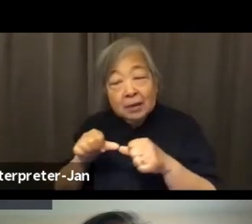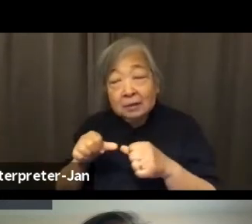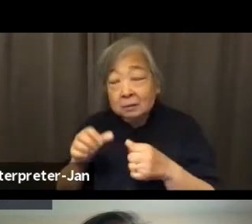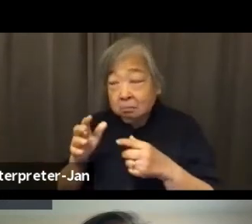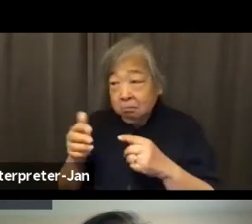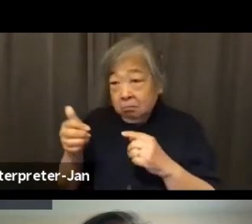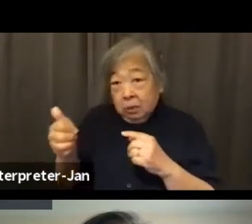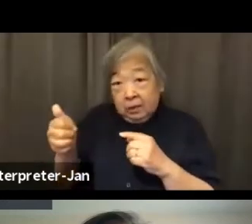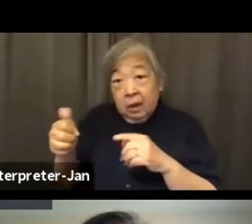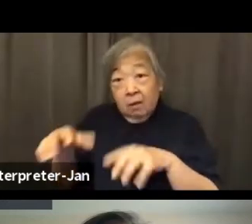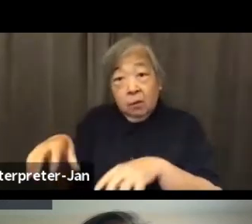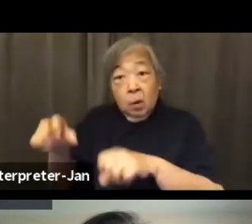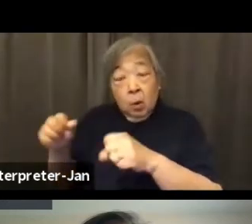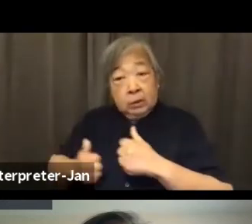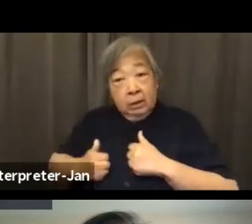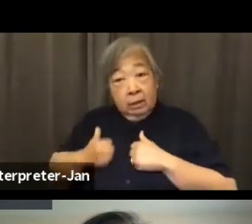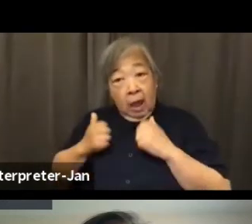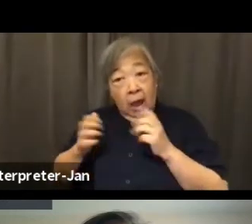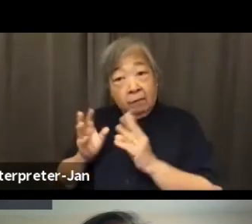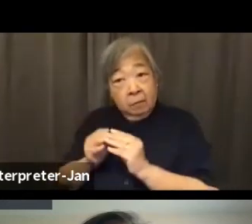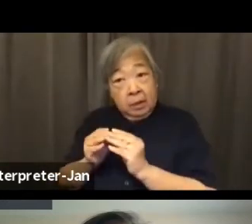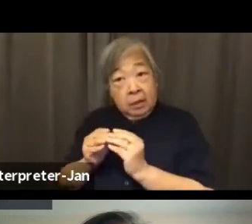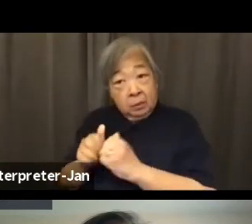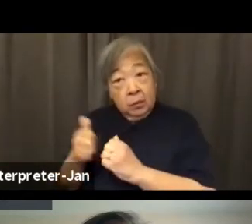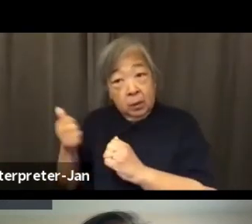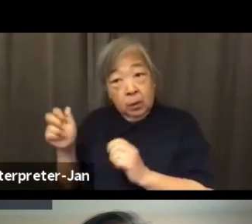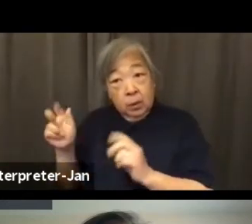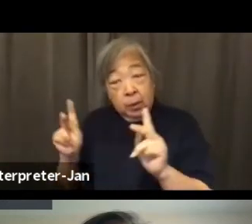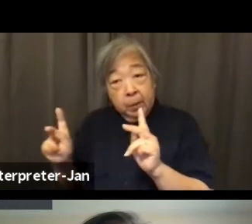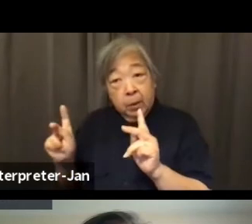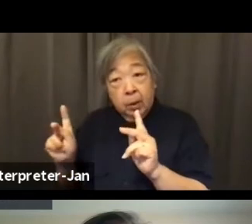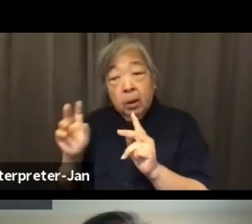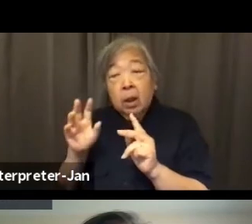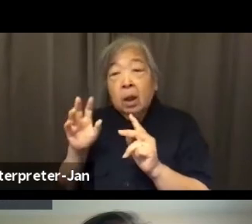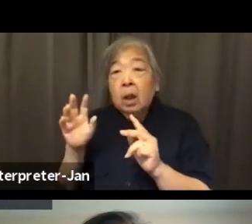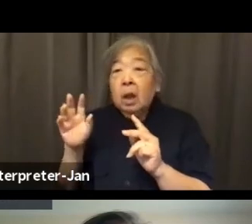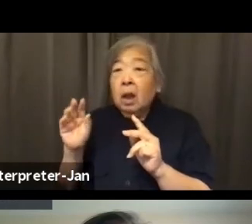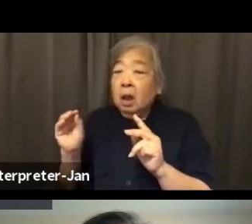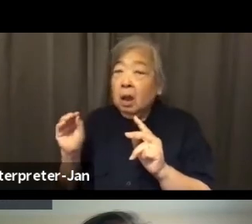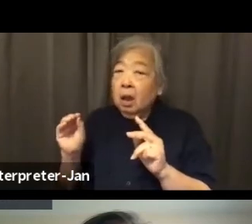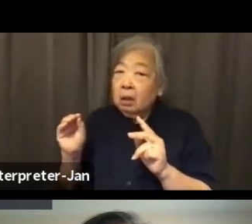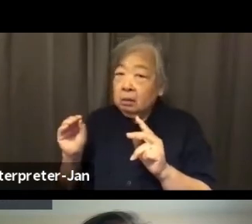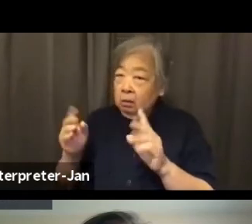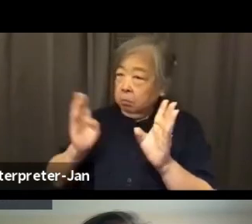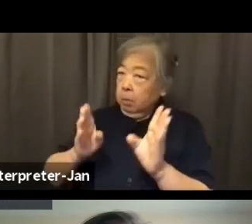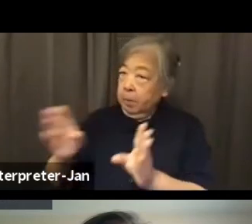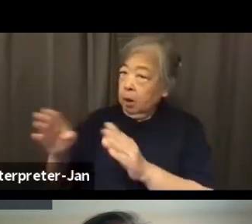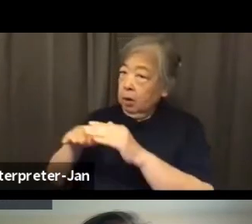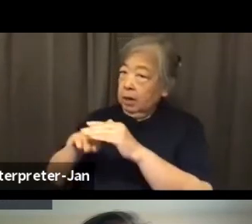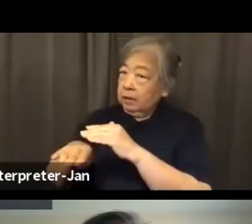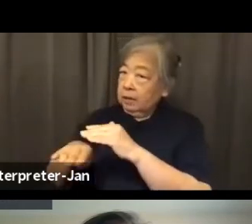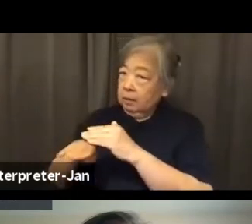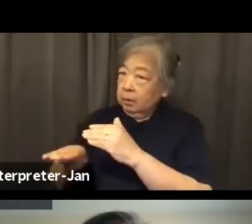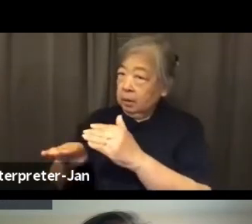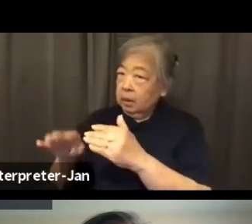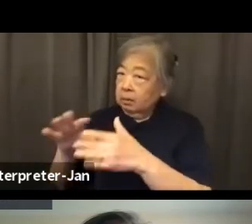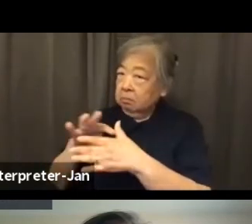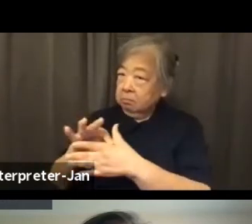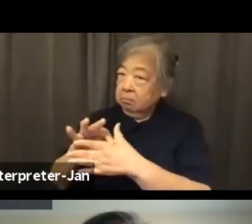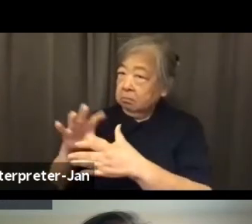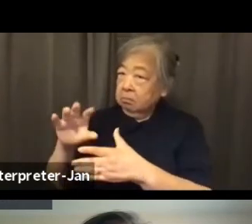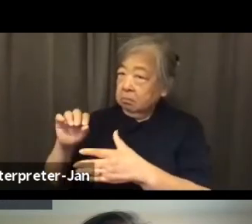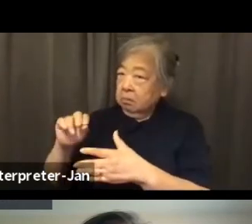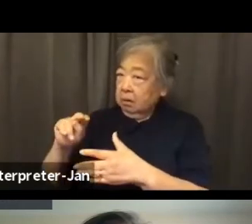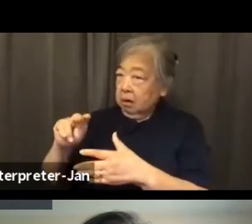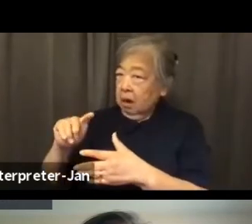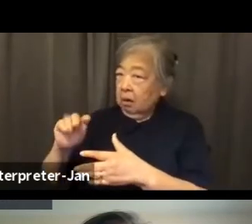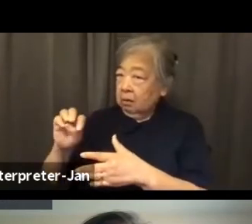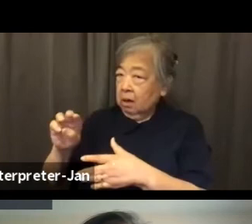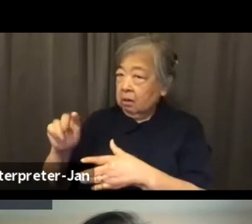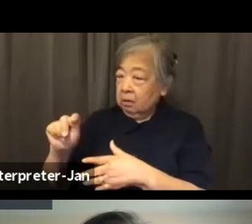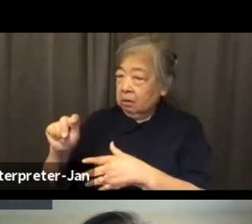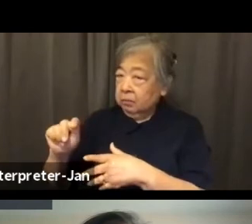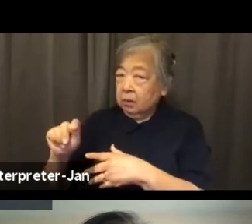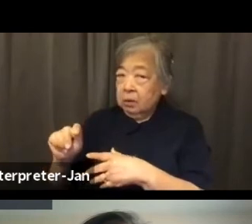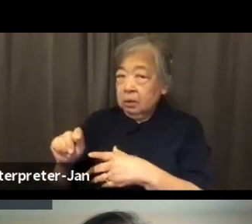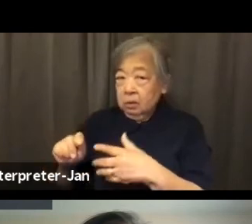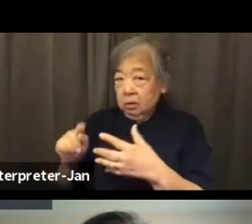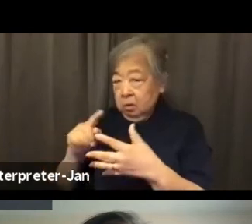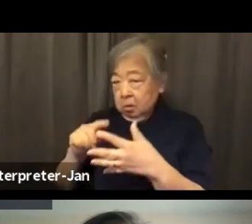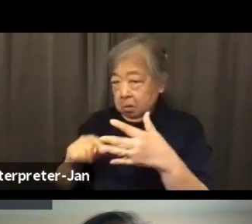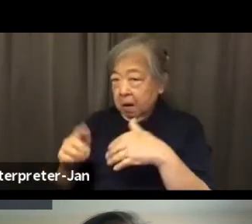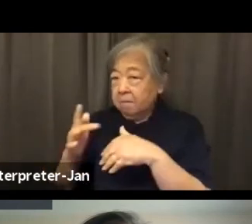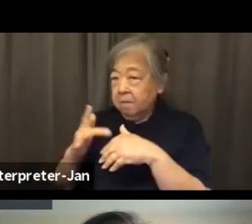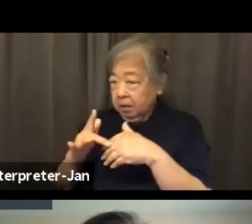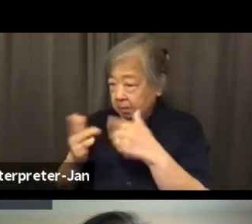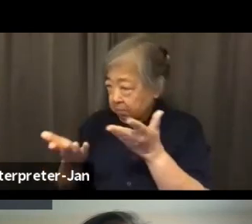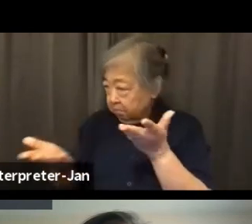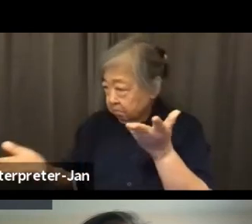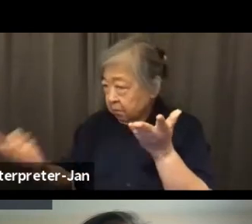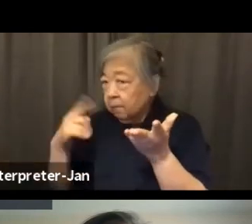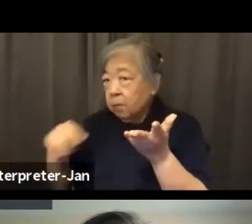meetings with other people and prepare accessible content, so those are available for your usage,